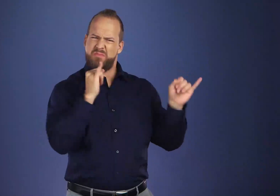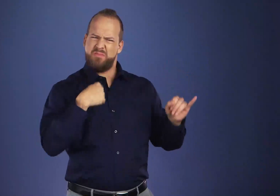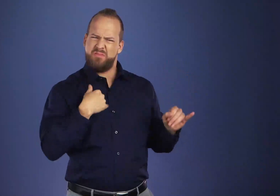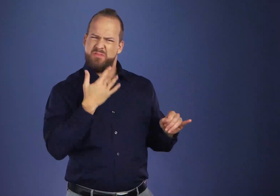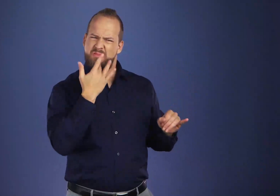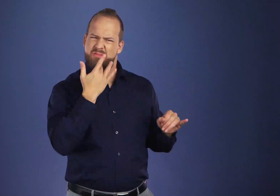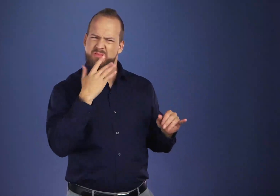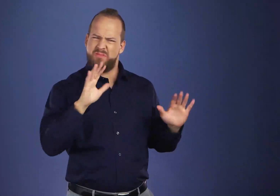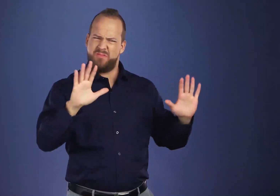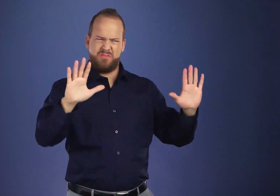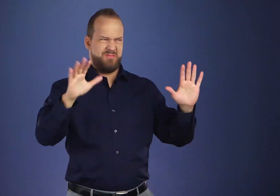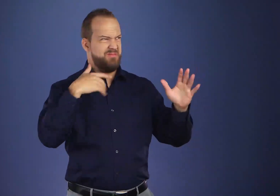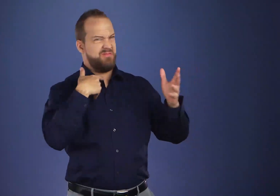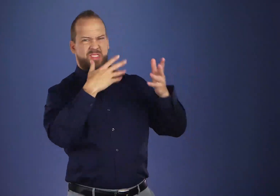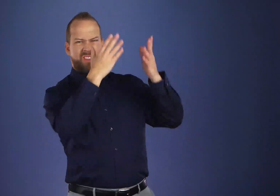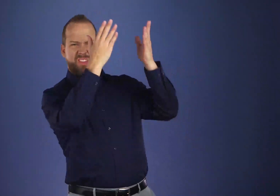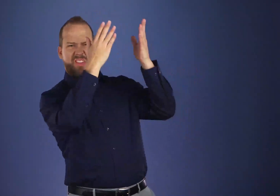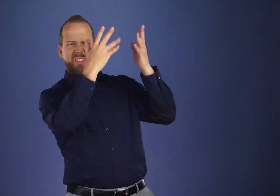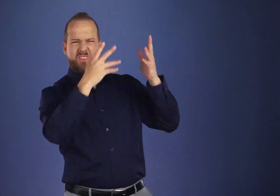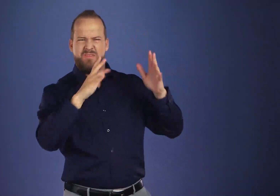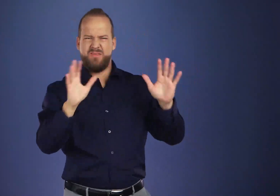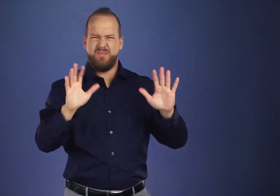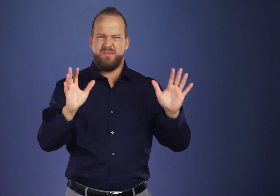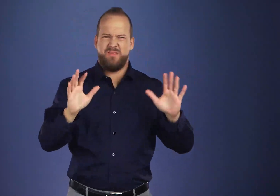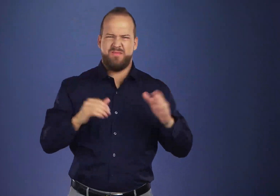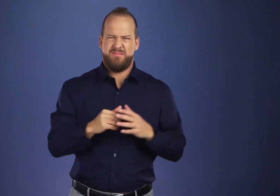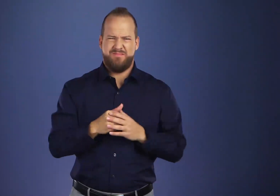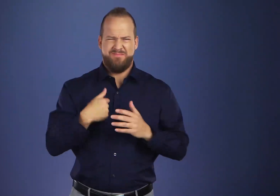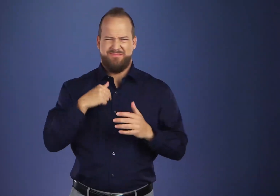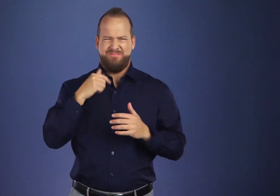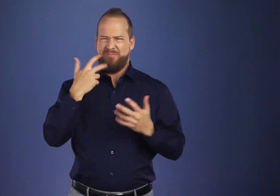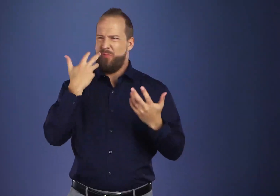but in all other matters I must still maintain my independence.